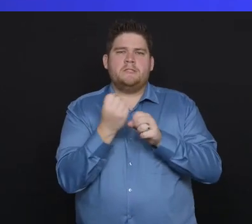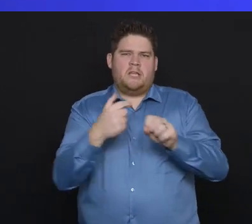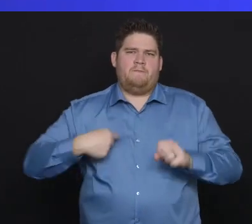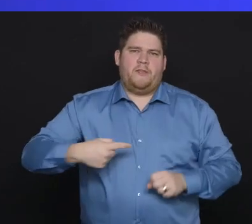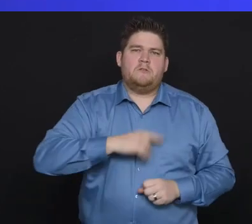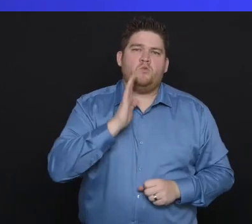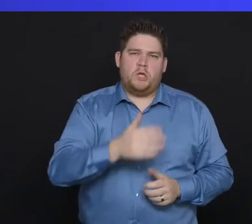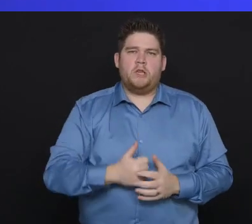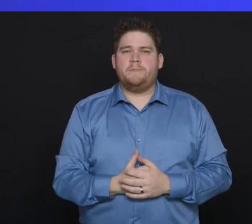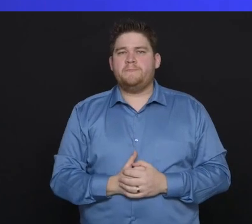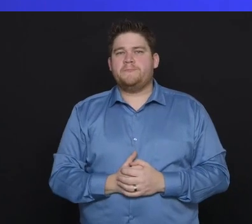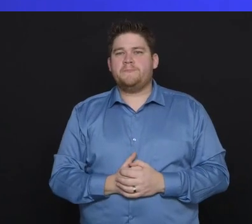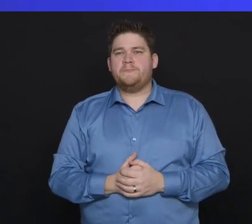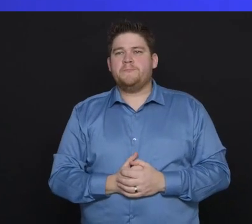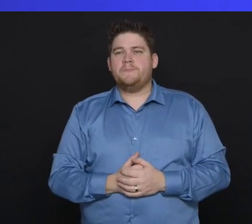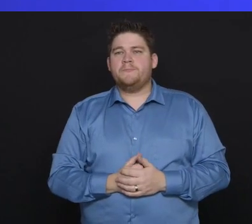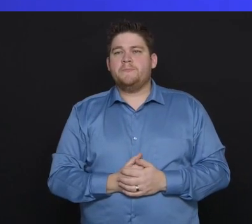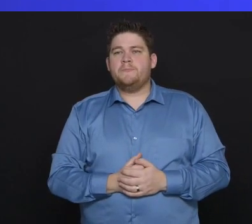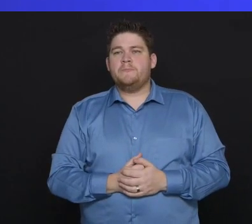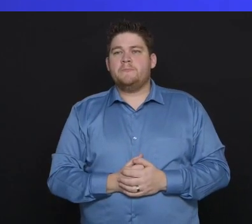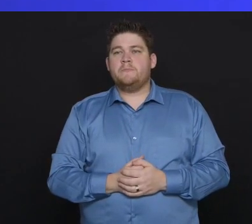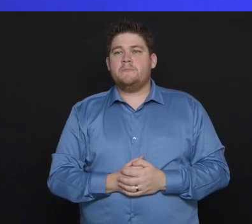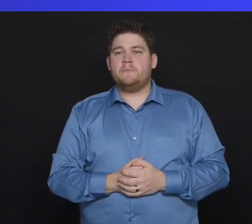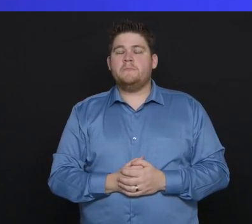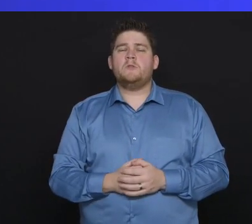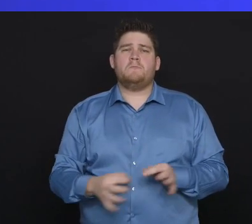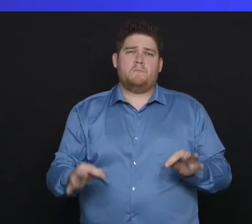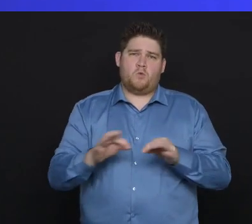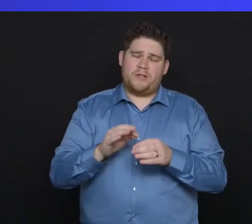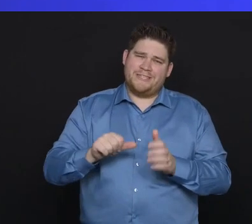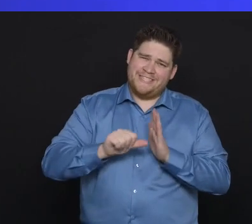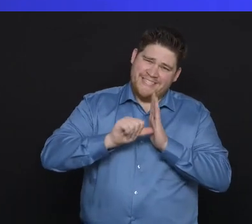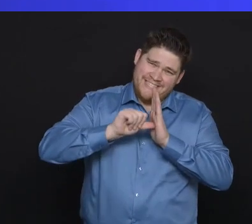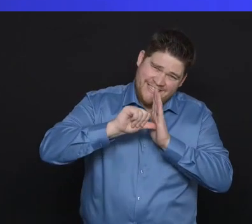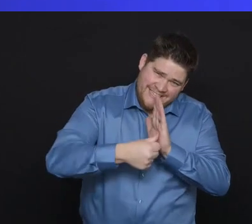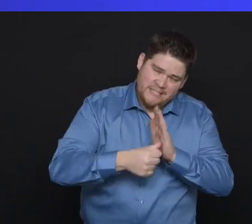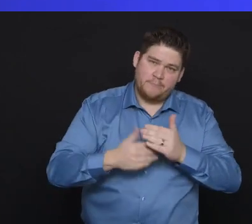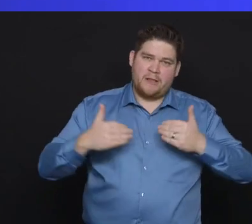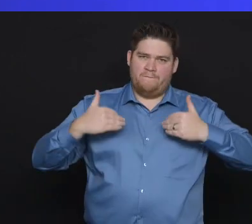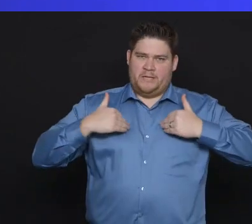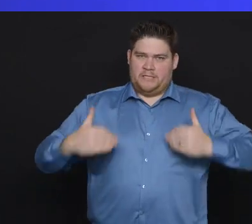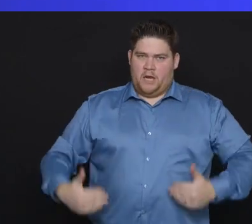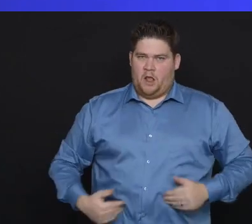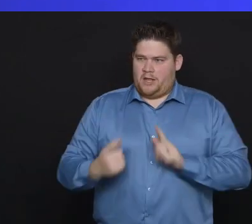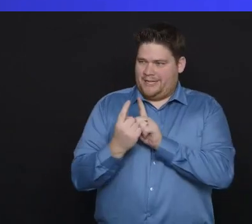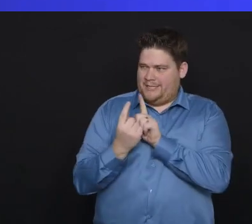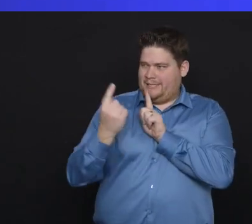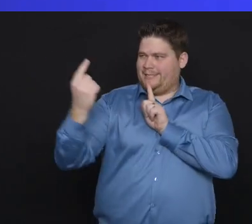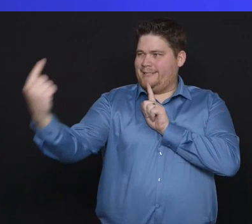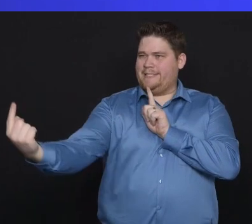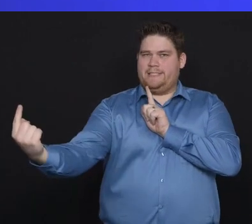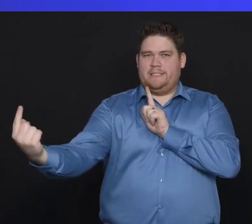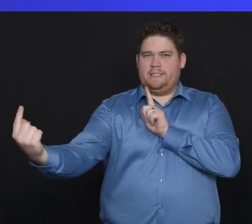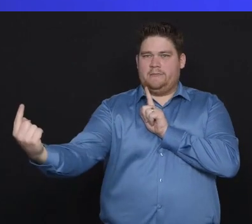us. It's going to save our healthcare system. It's going to save our communities by taking those physical distance measures we have put in